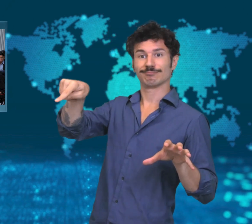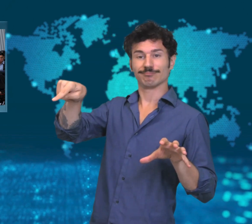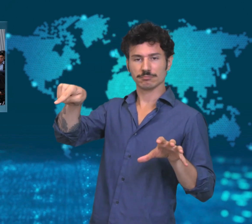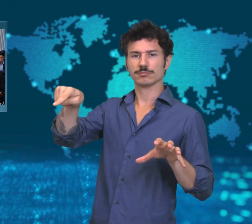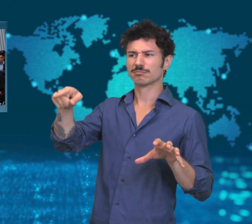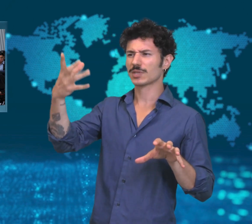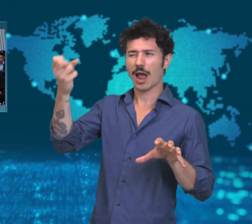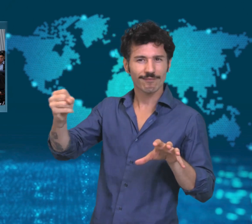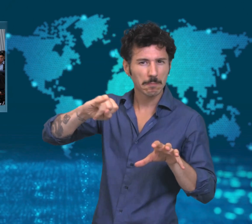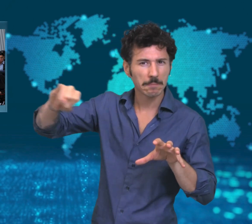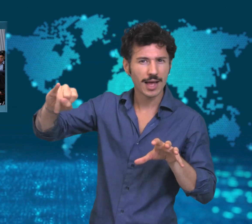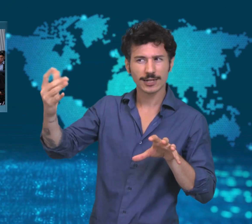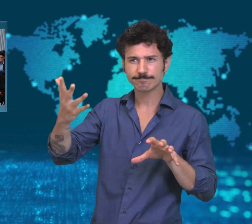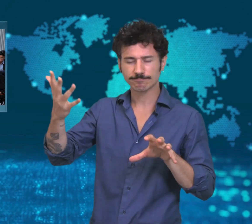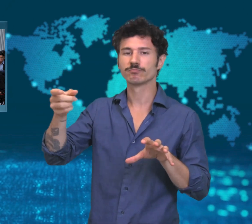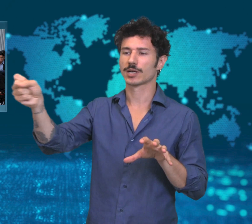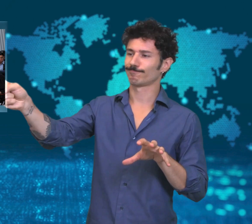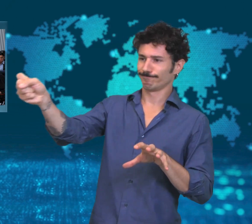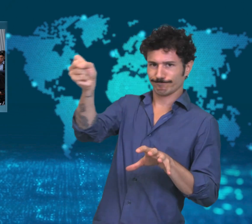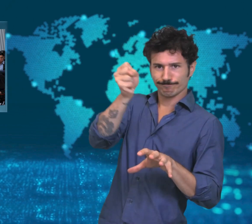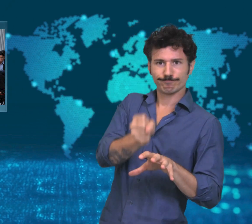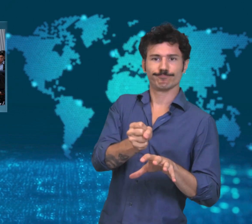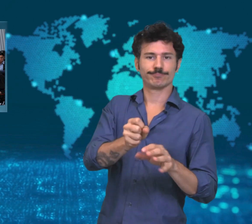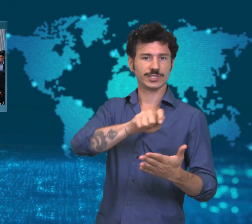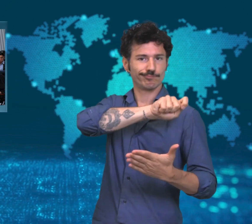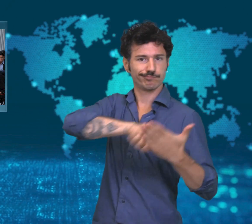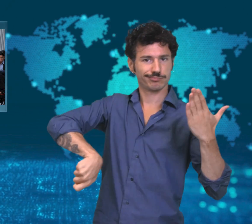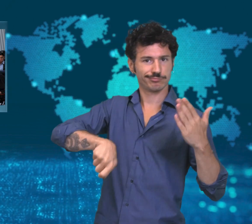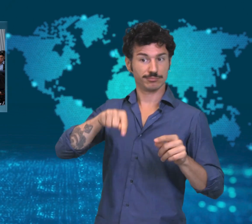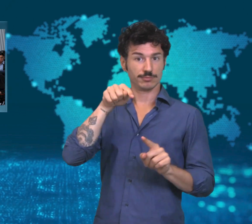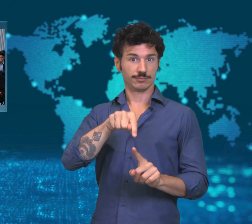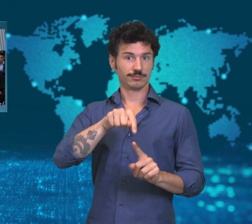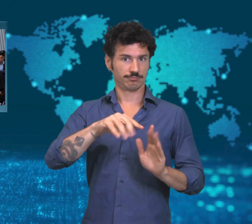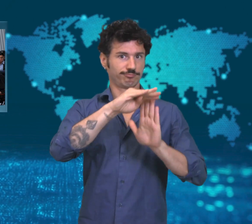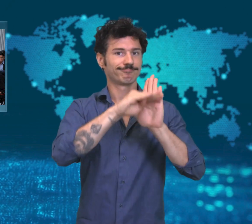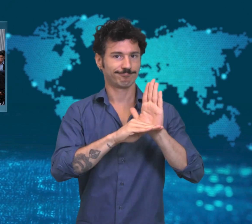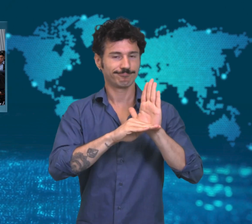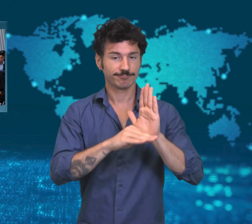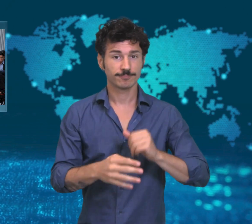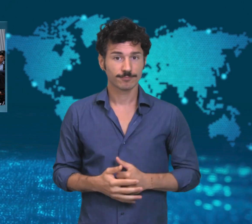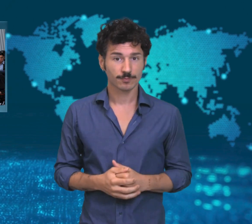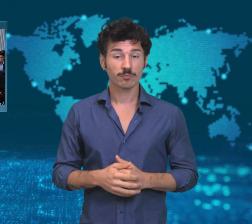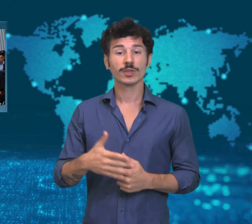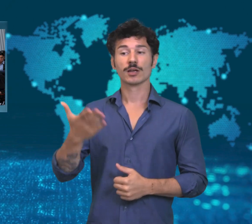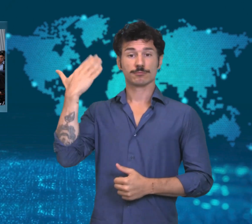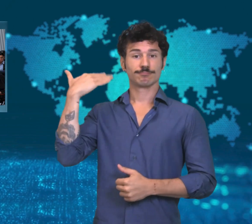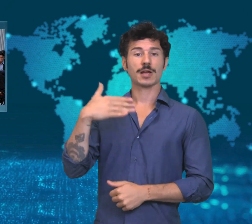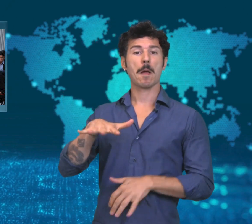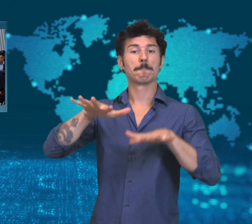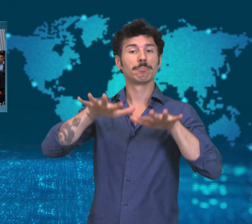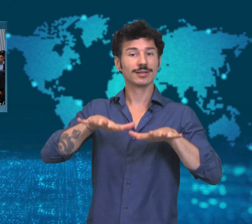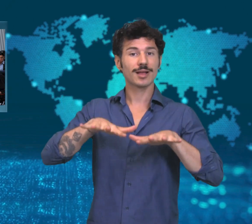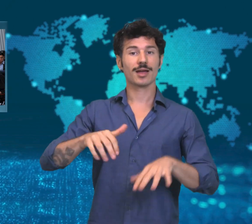Britain, Canada, and Australia had already done the same